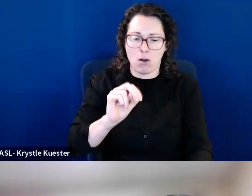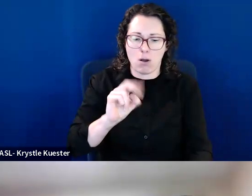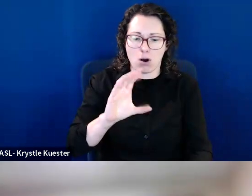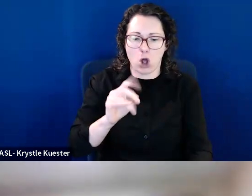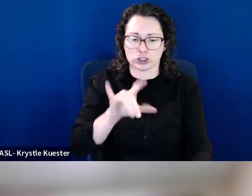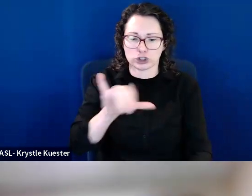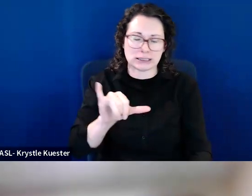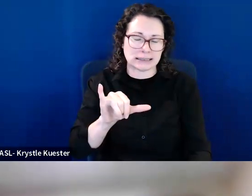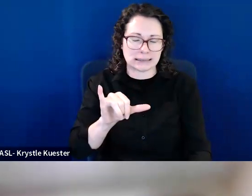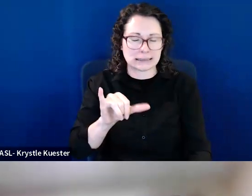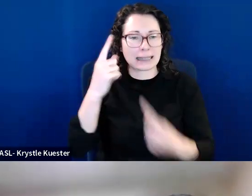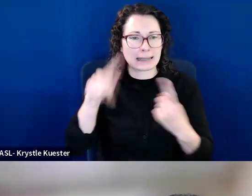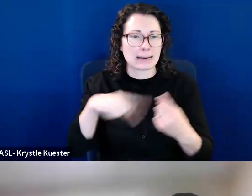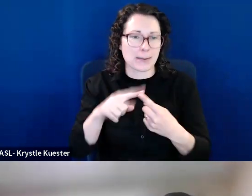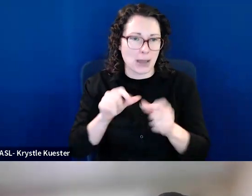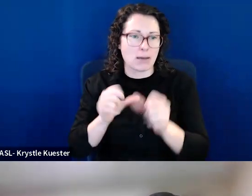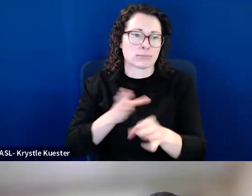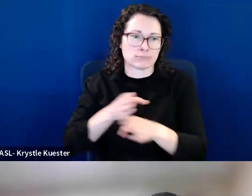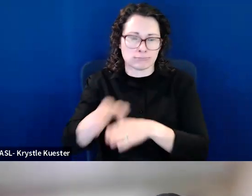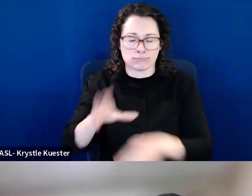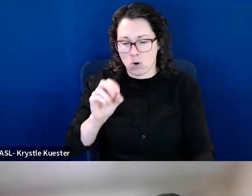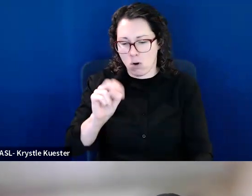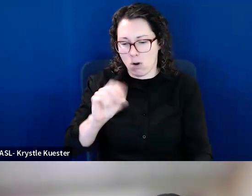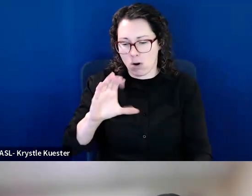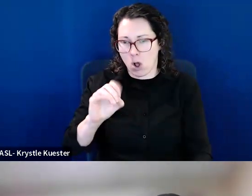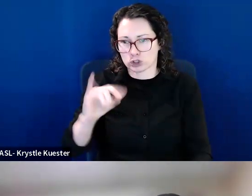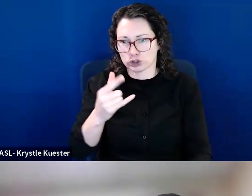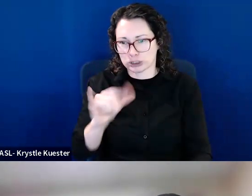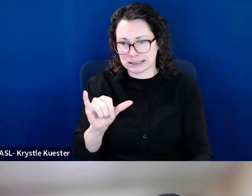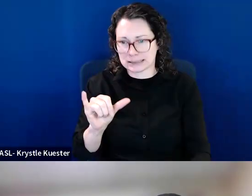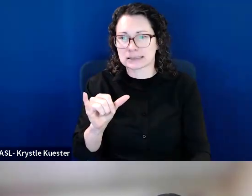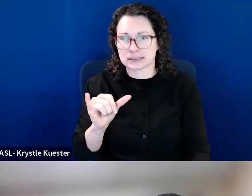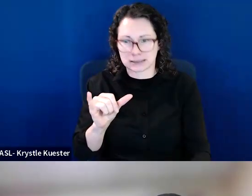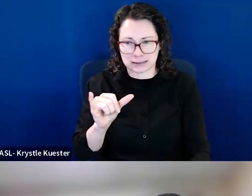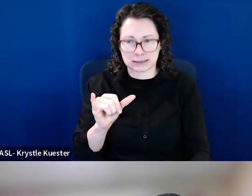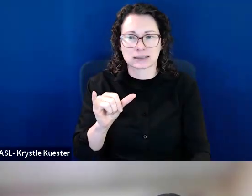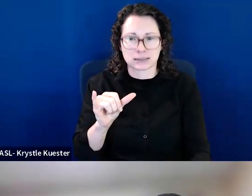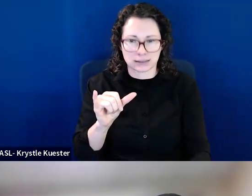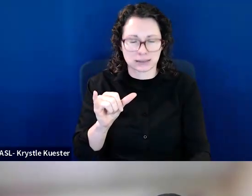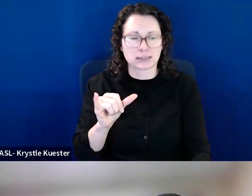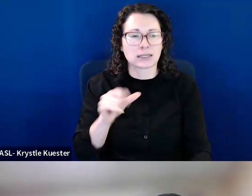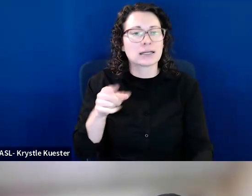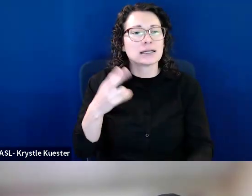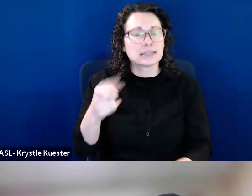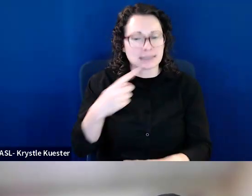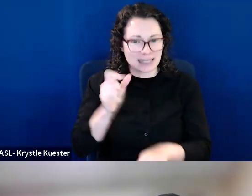of being a nurse practitioner in oncology. He said he works primarily to get access to